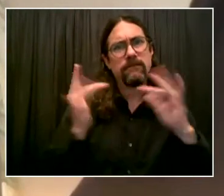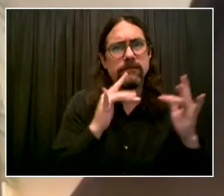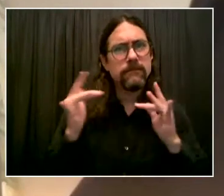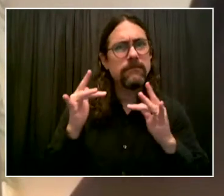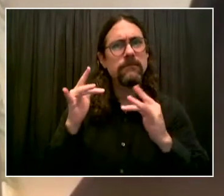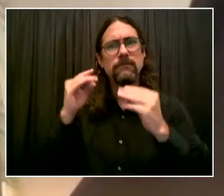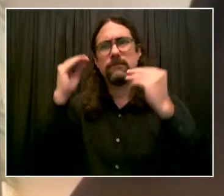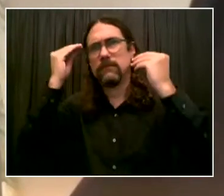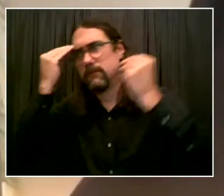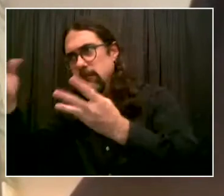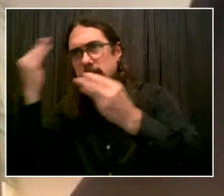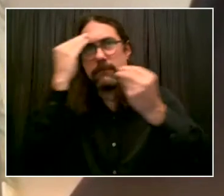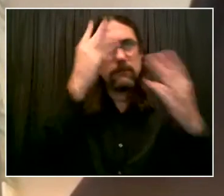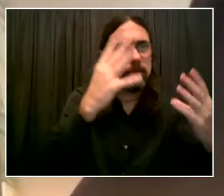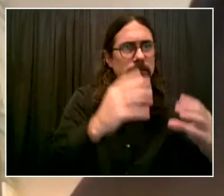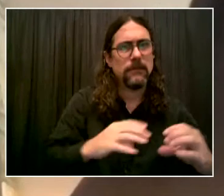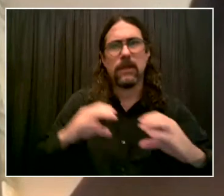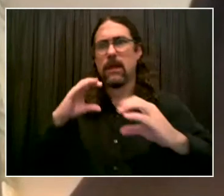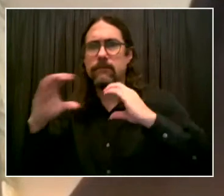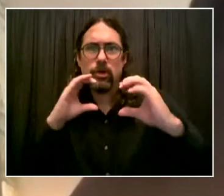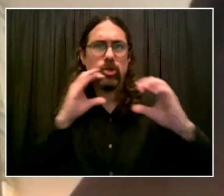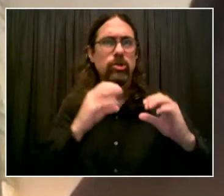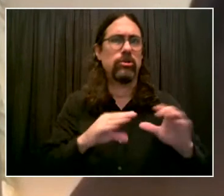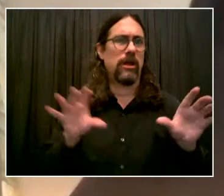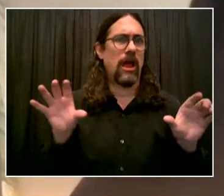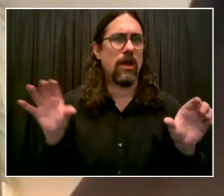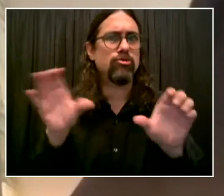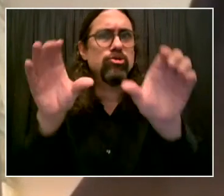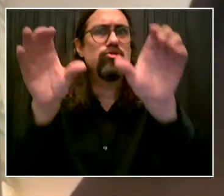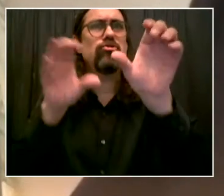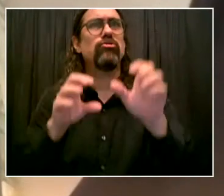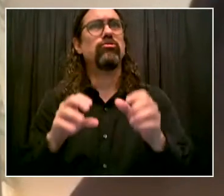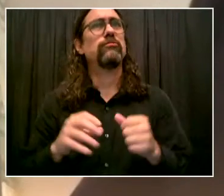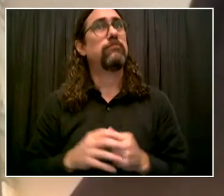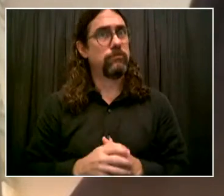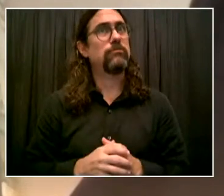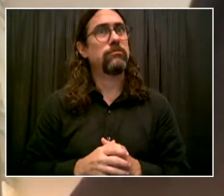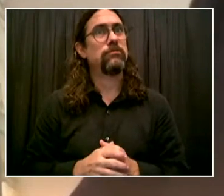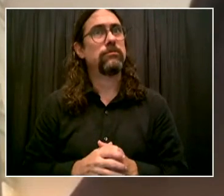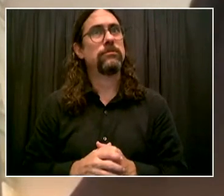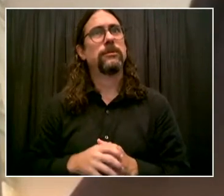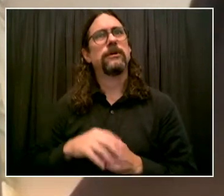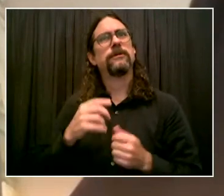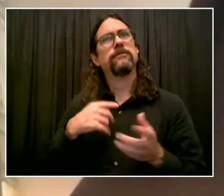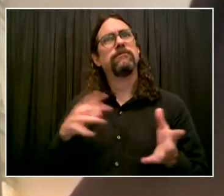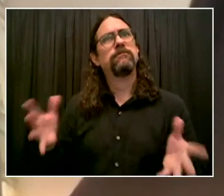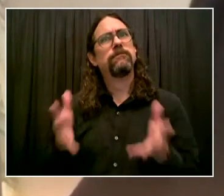REALLY HELP. RIGHT NOW THERE ARE ORGANAIZTIS ON HELPING WOMEN ON